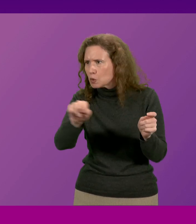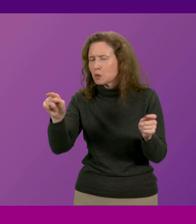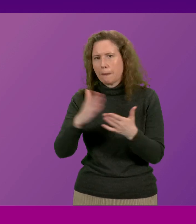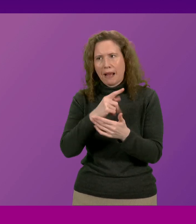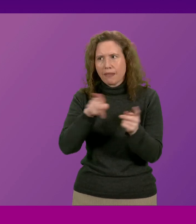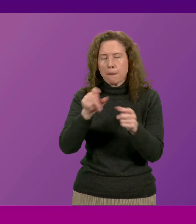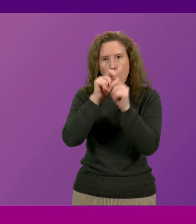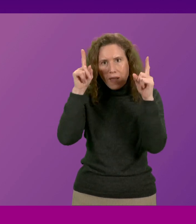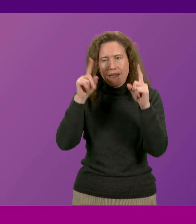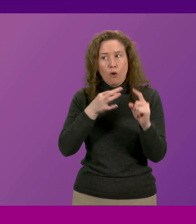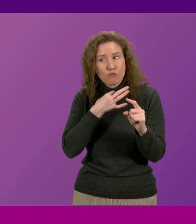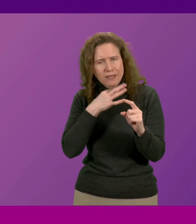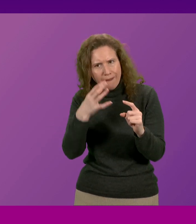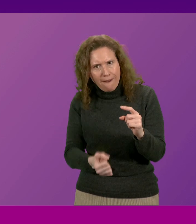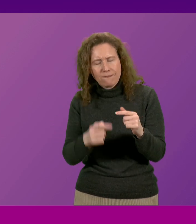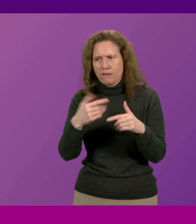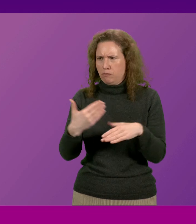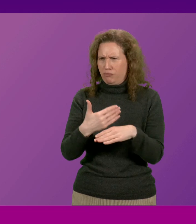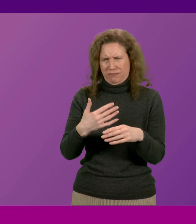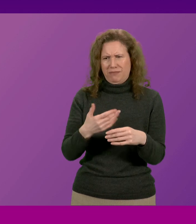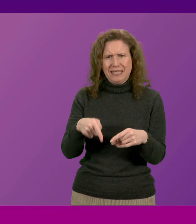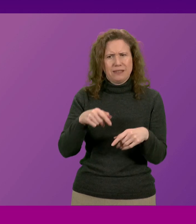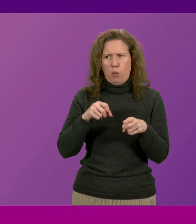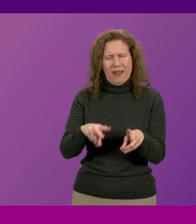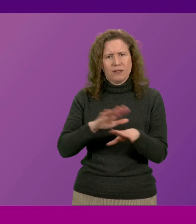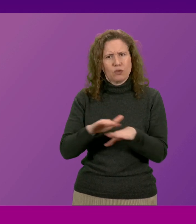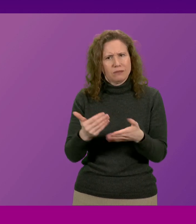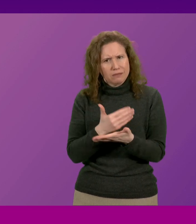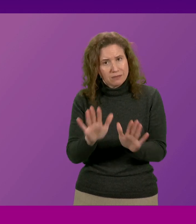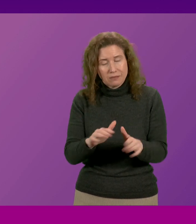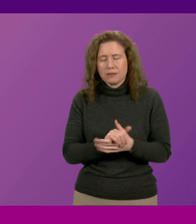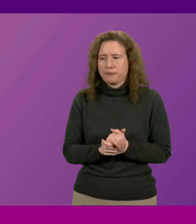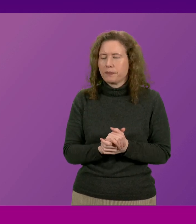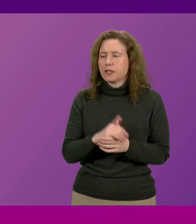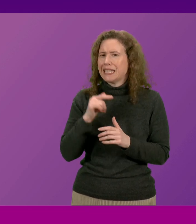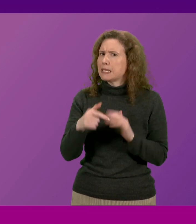of the risks of that practice. It is important that that is informed by the